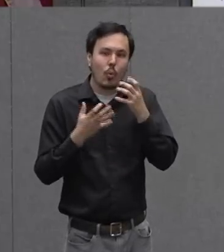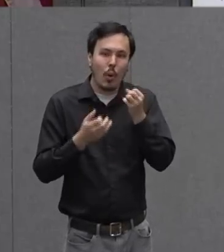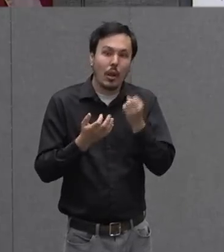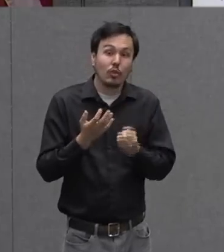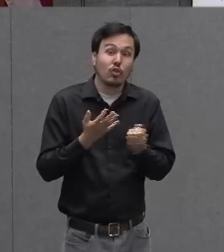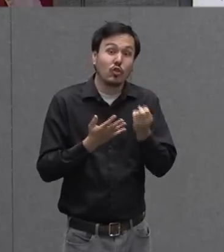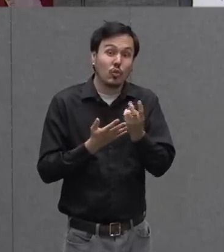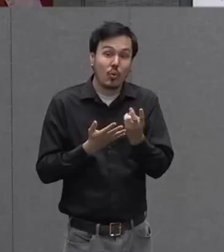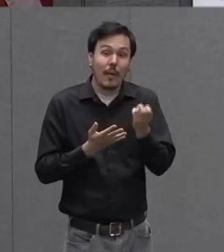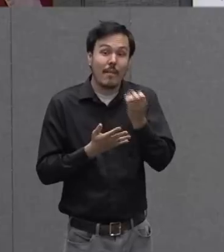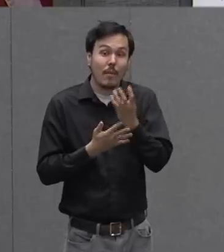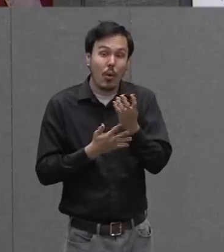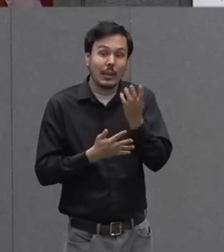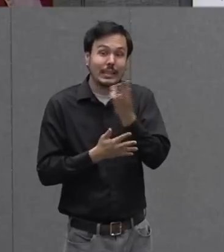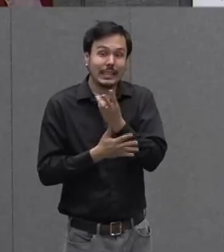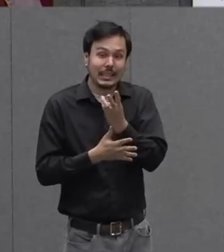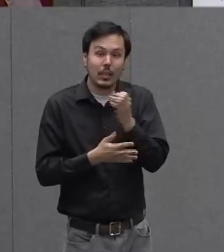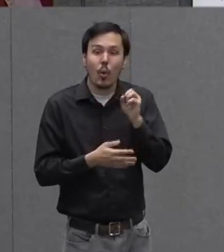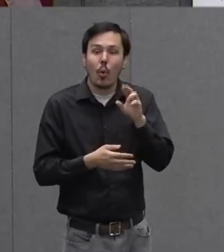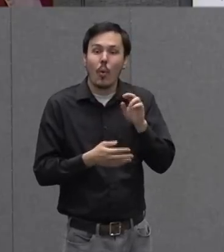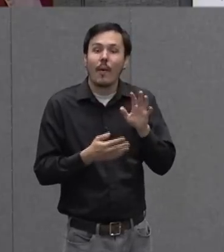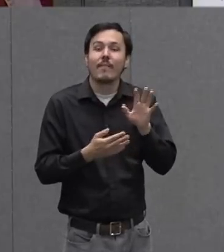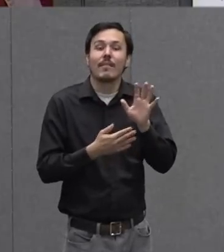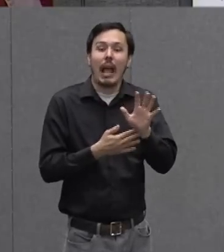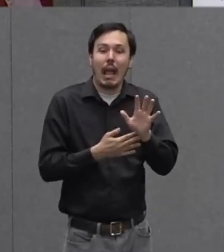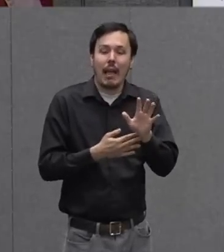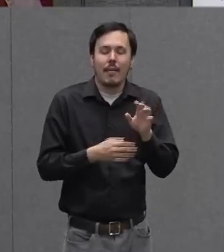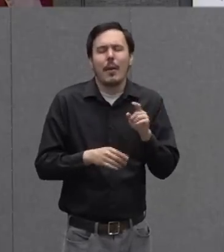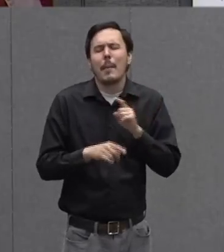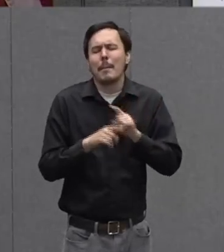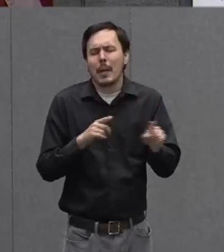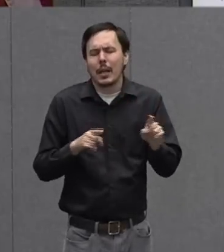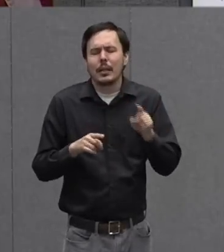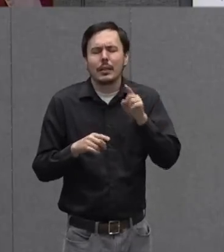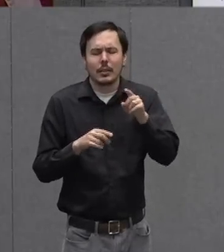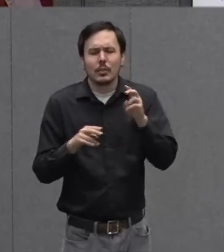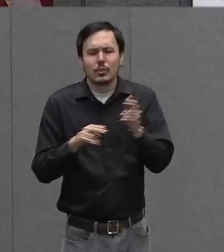some really important math skills, such as creating charts and graphs.